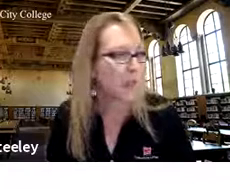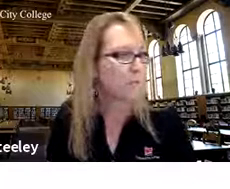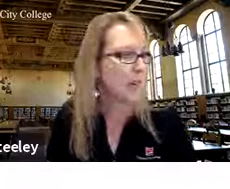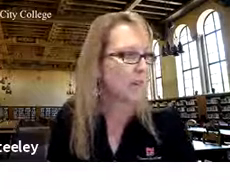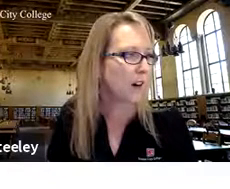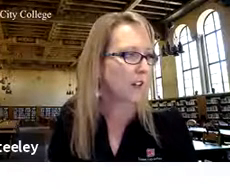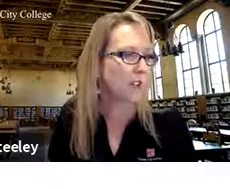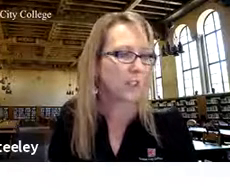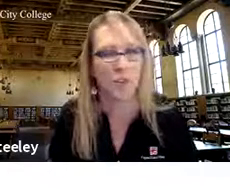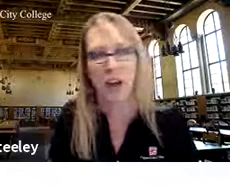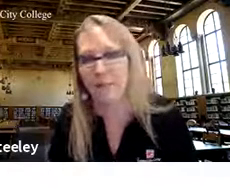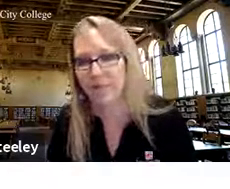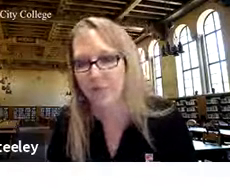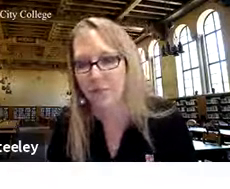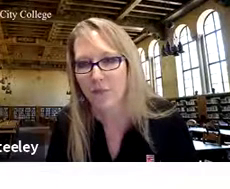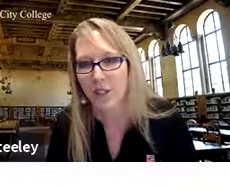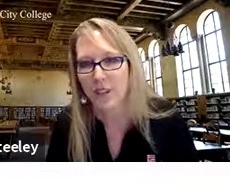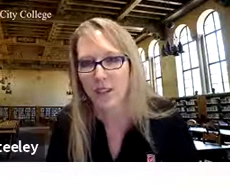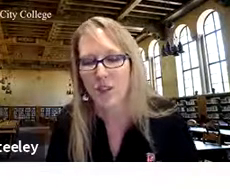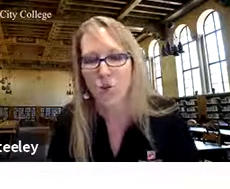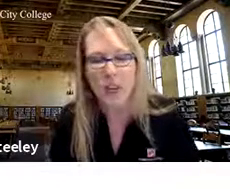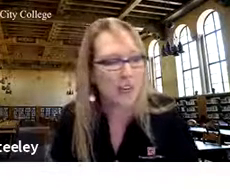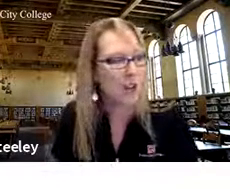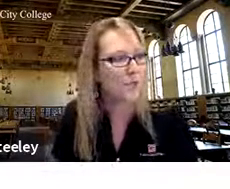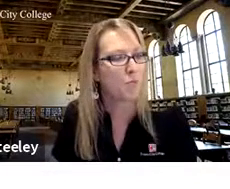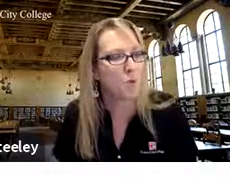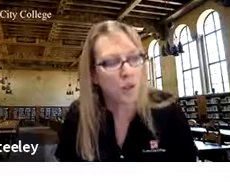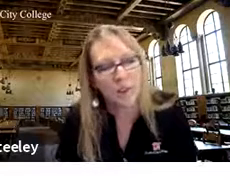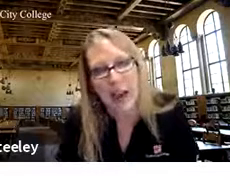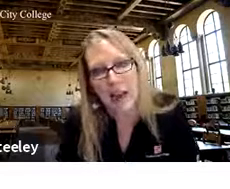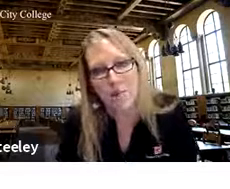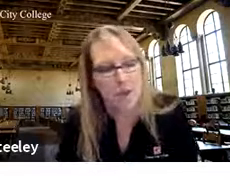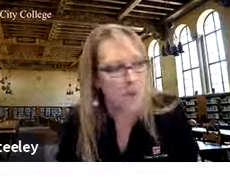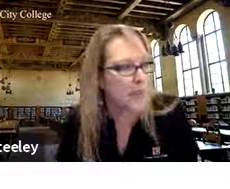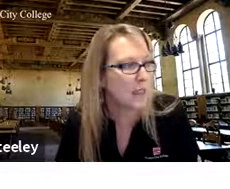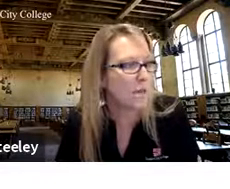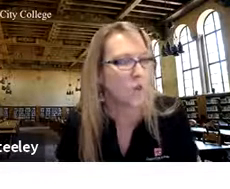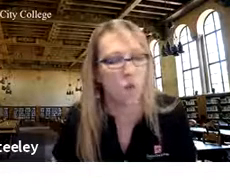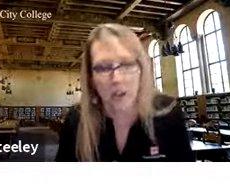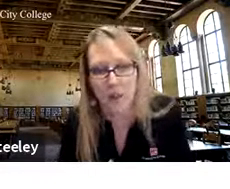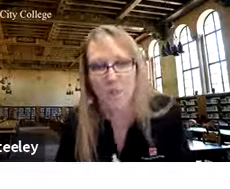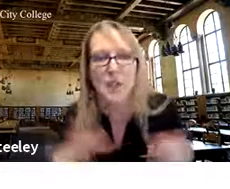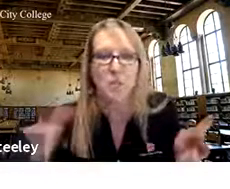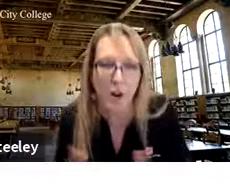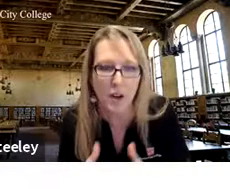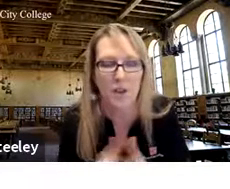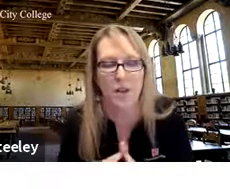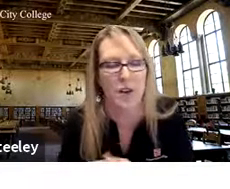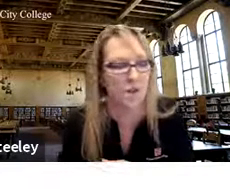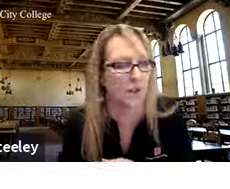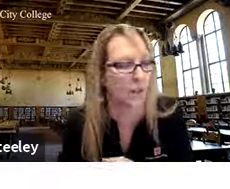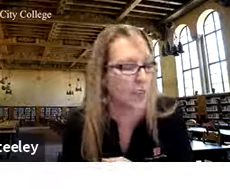And many of our students do not. So we can help support that by making them feel welcome, you know, part of the learning